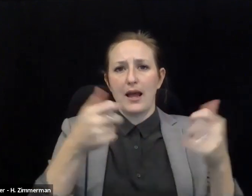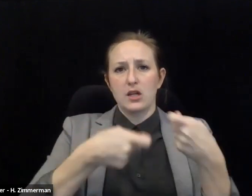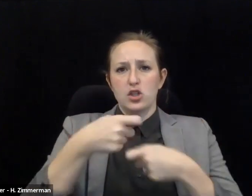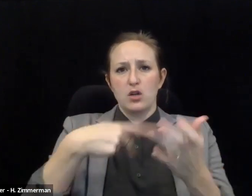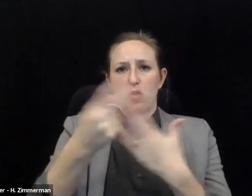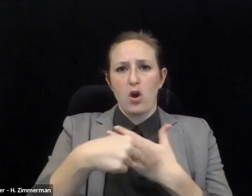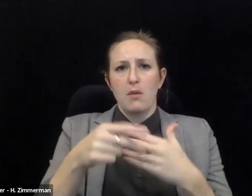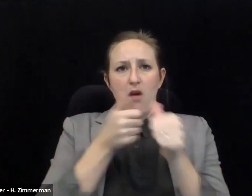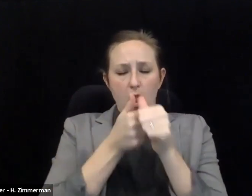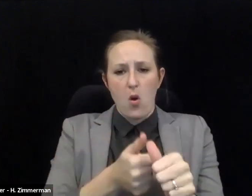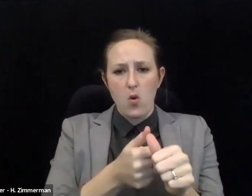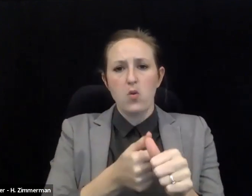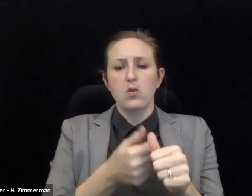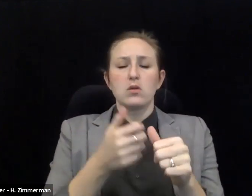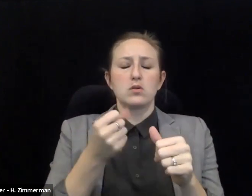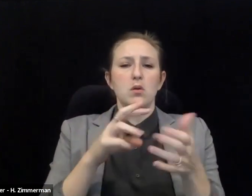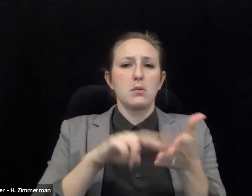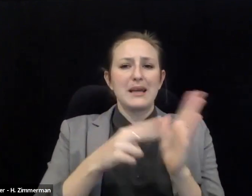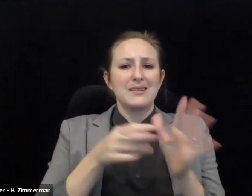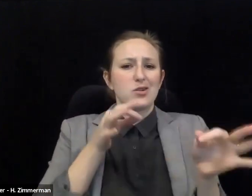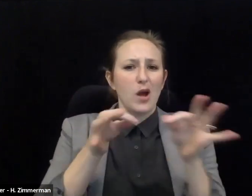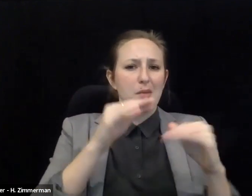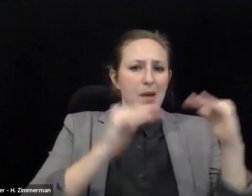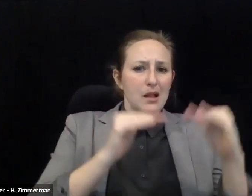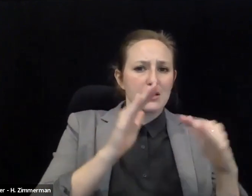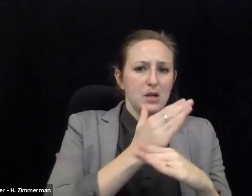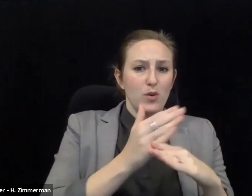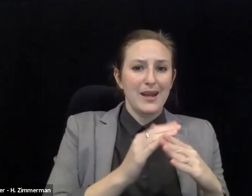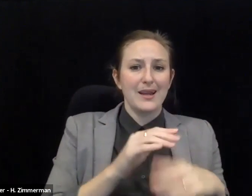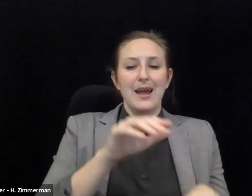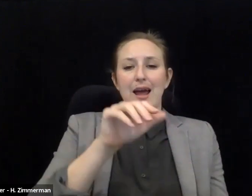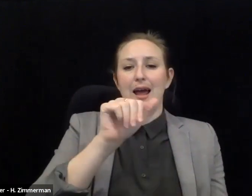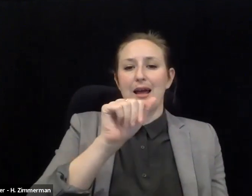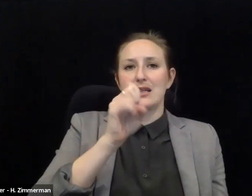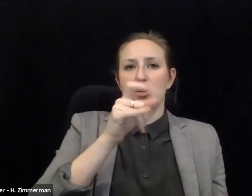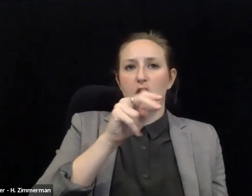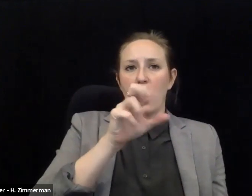So that means to describing the balance between asynchronous and synchronous content video